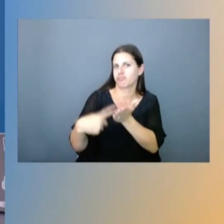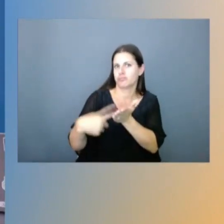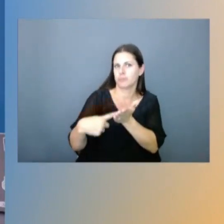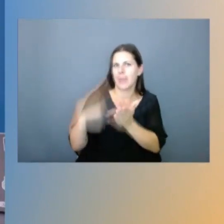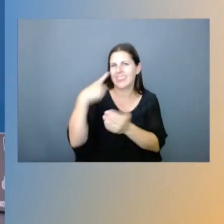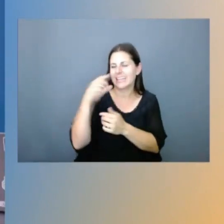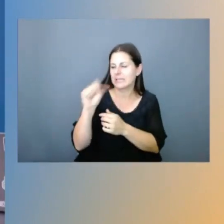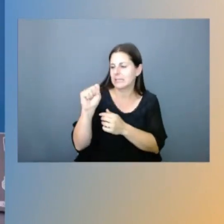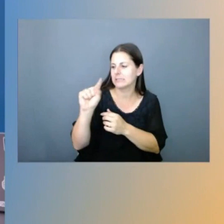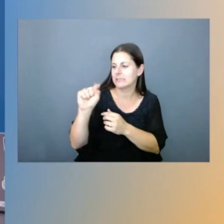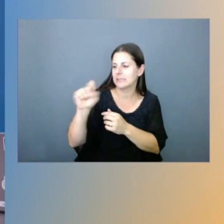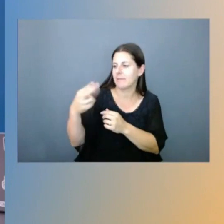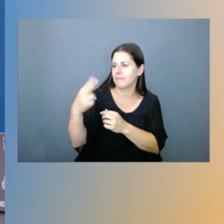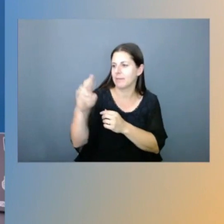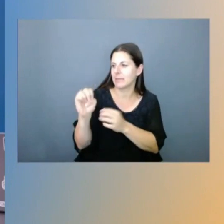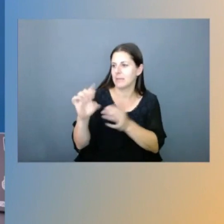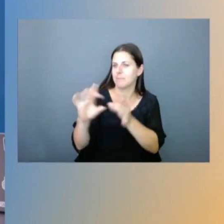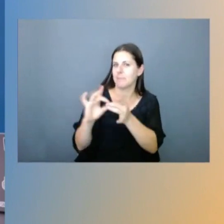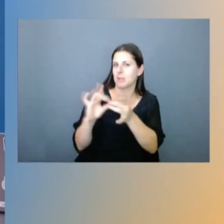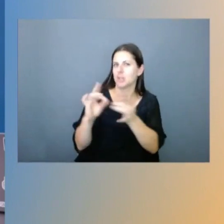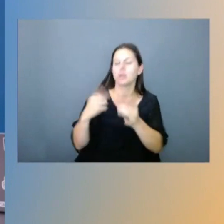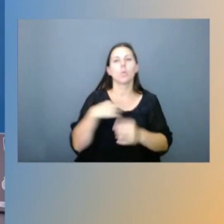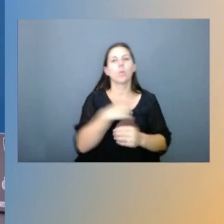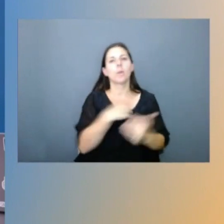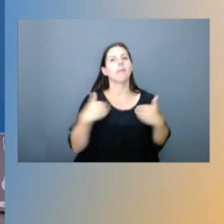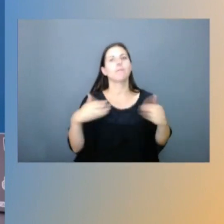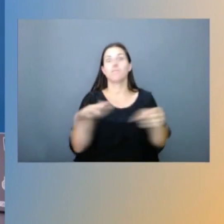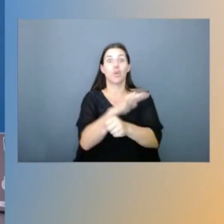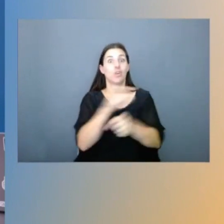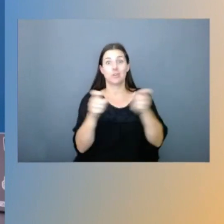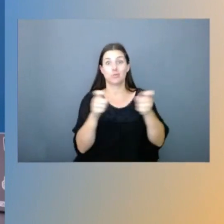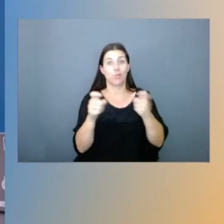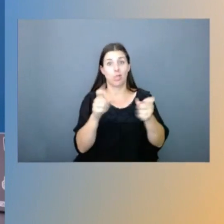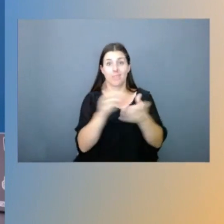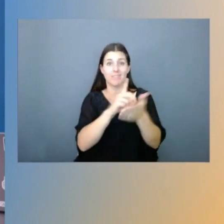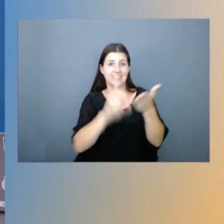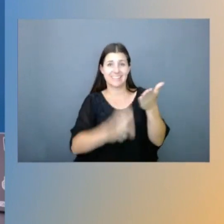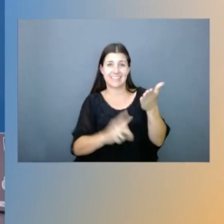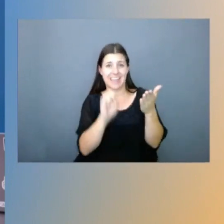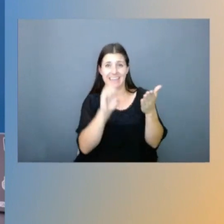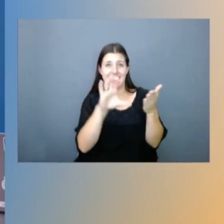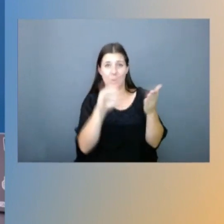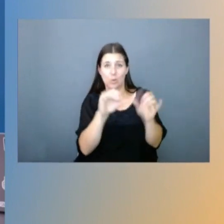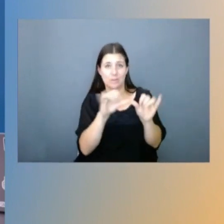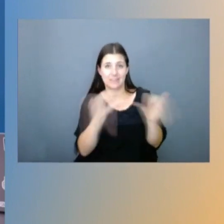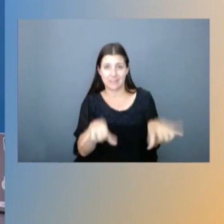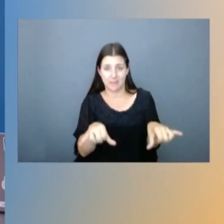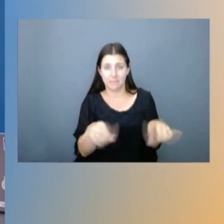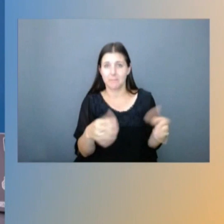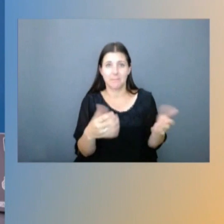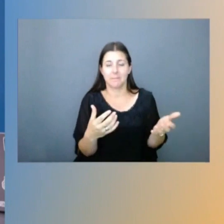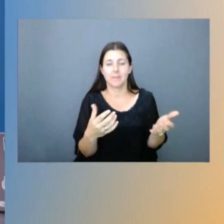we're in full control over this entire design ecosystem, so maybe you guys can talk to us a little bit